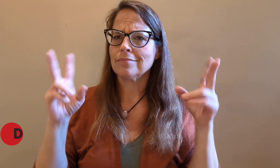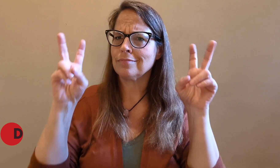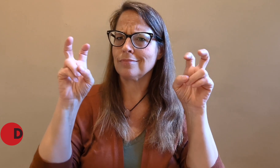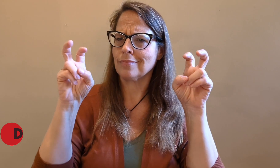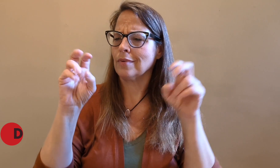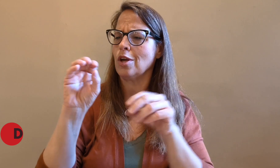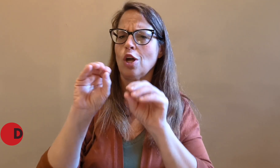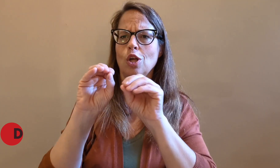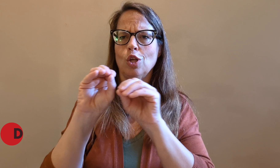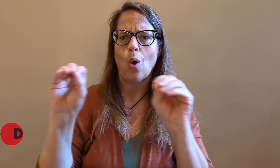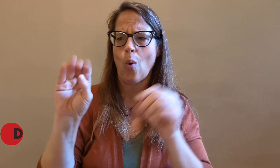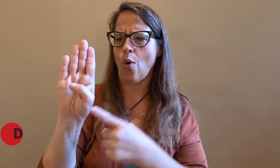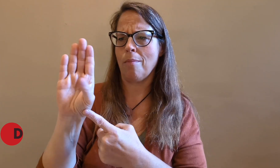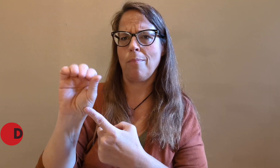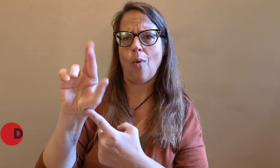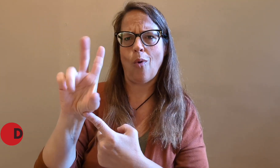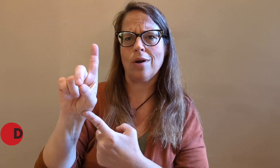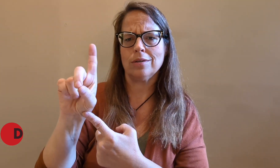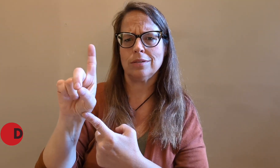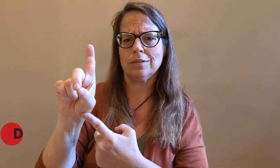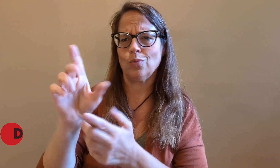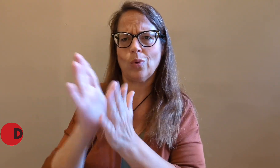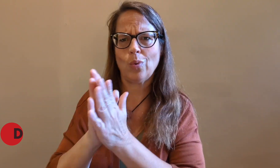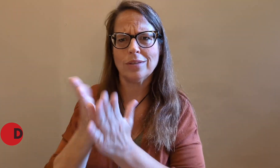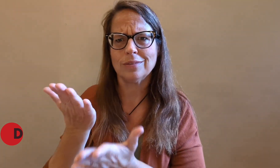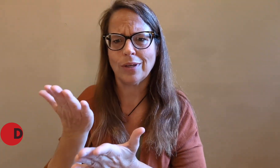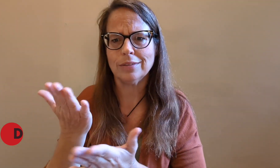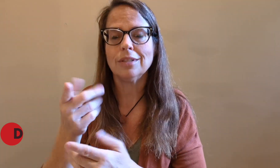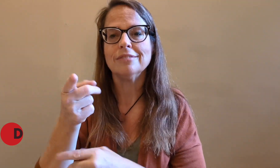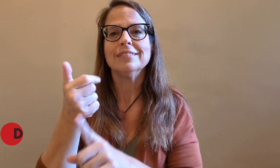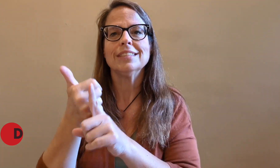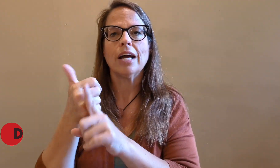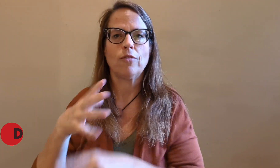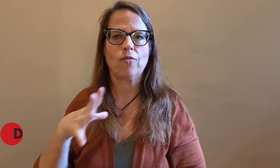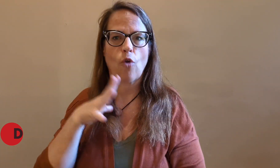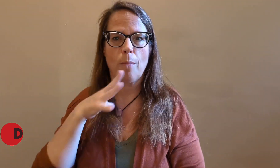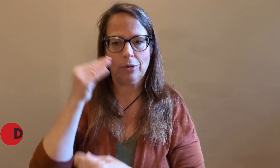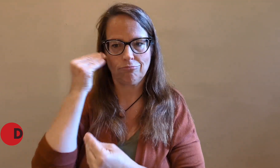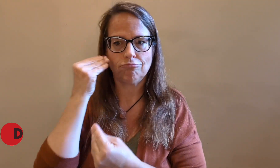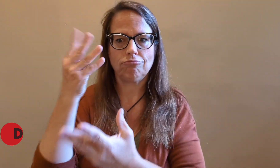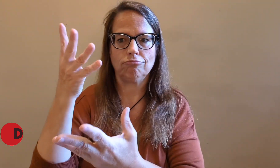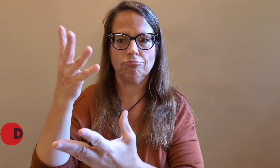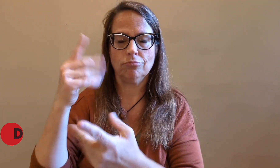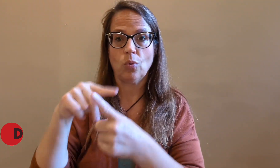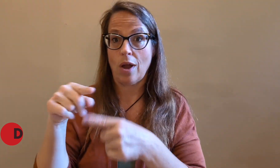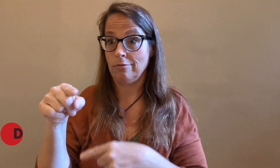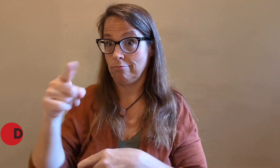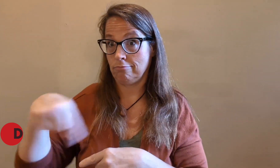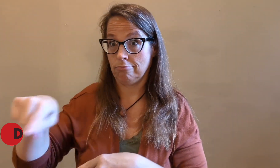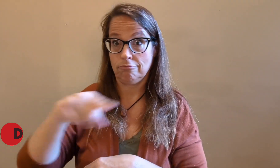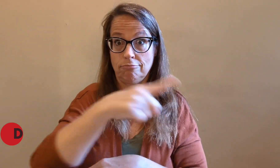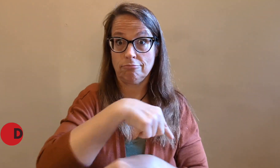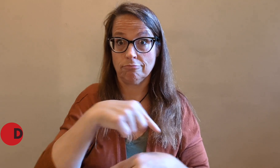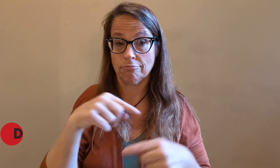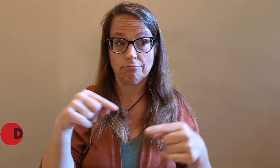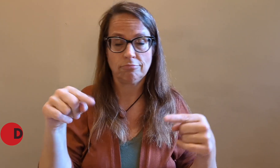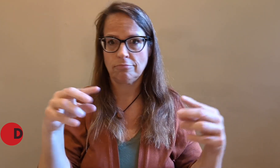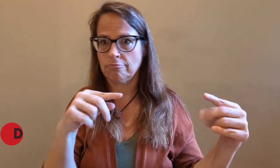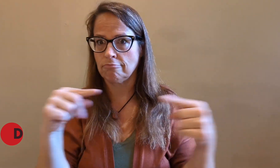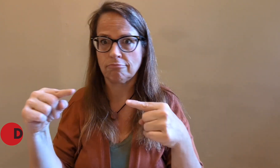[ROBYN]: What is a “No Board” request? It is a formal notice when conciliation